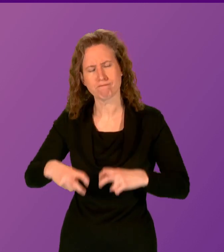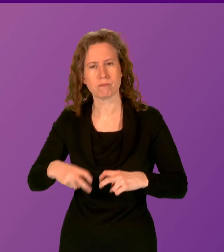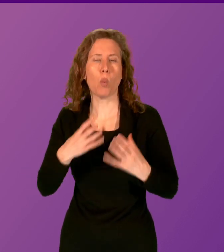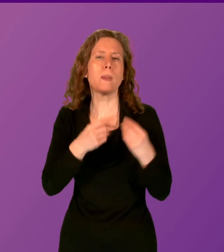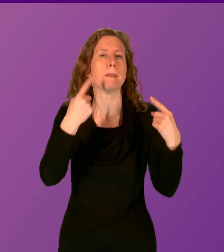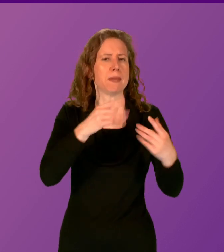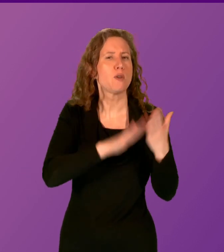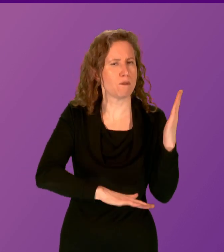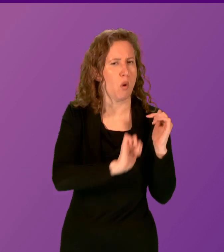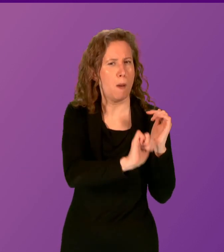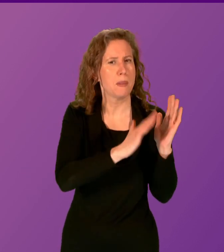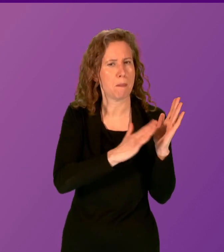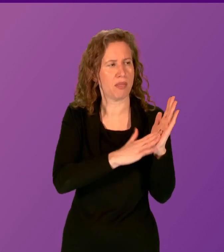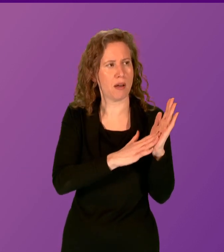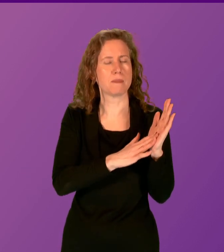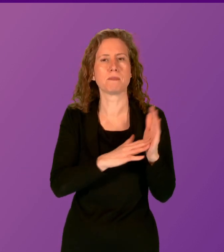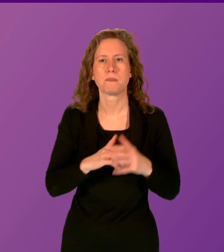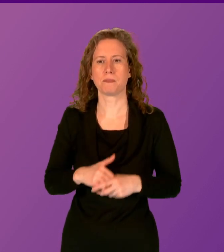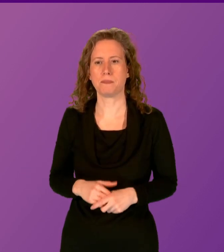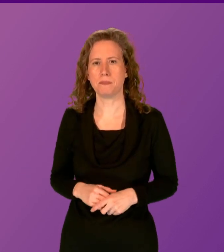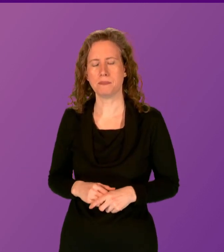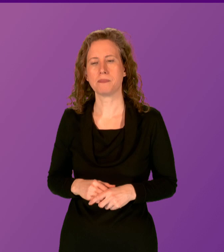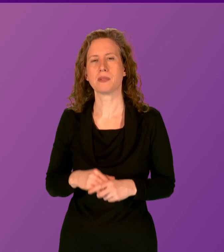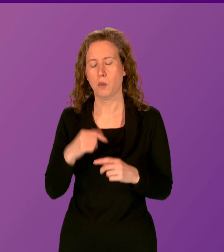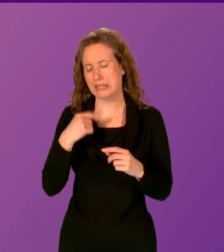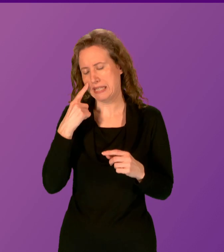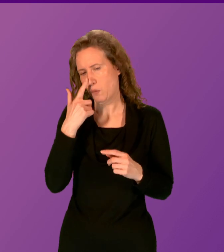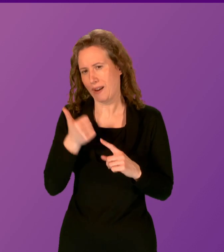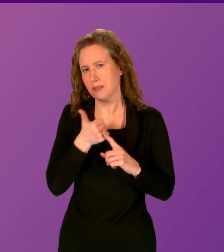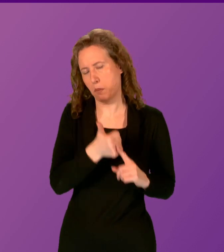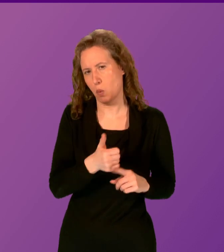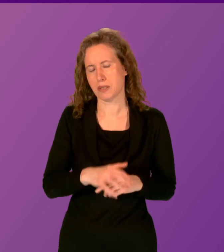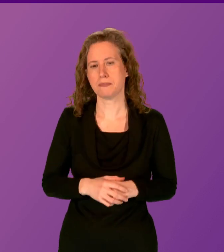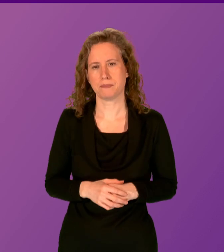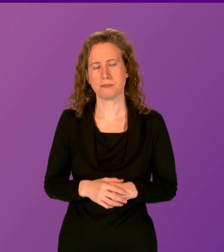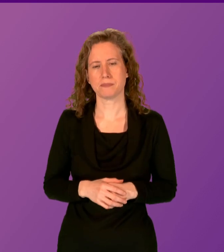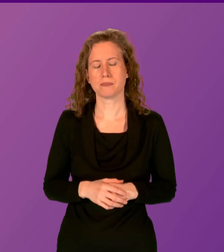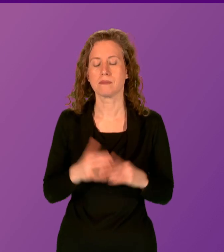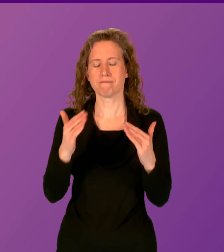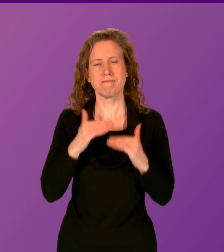permission, we will look into it and see whether we can be of any assistance.